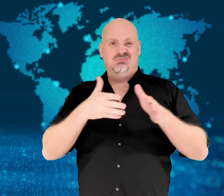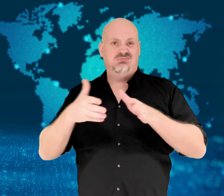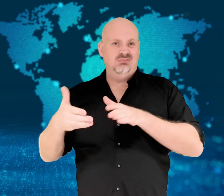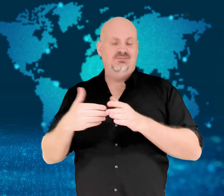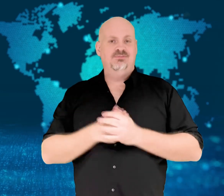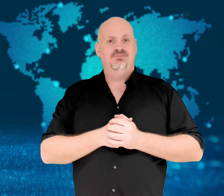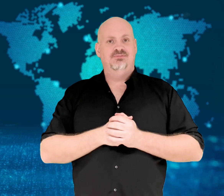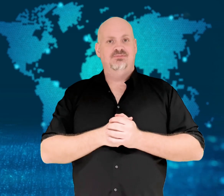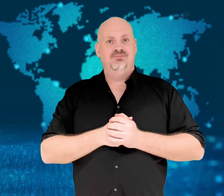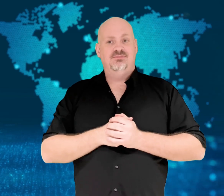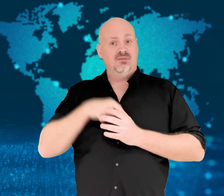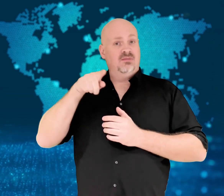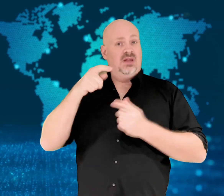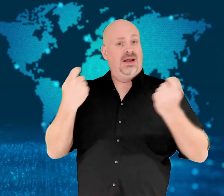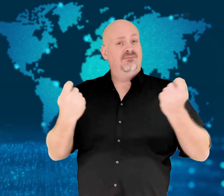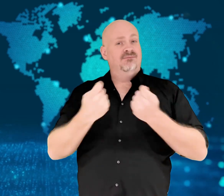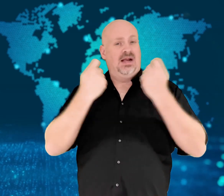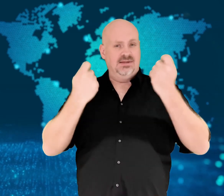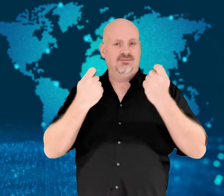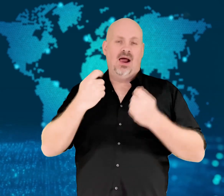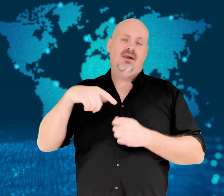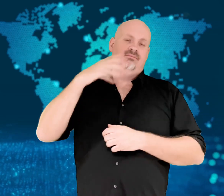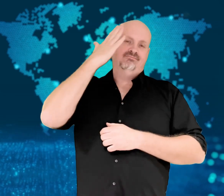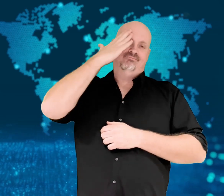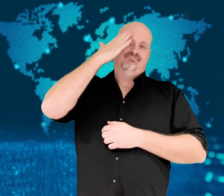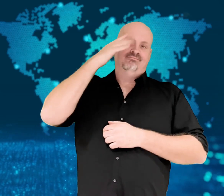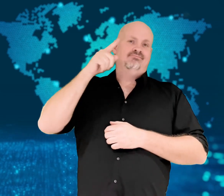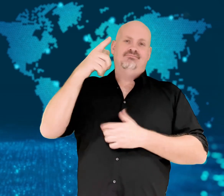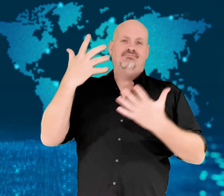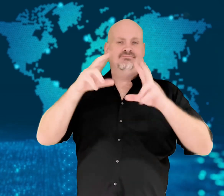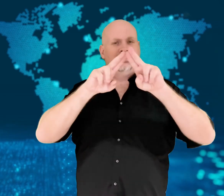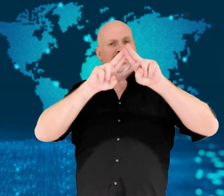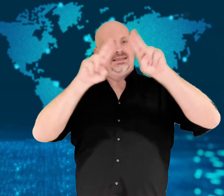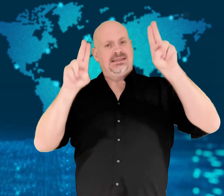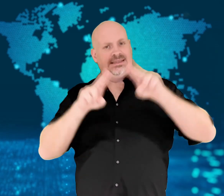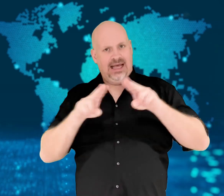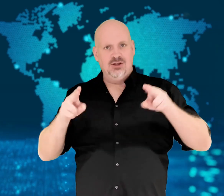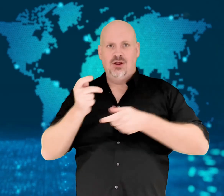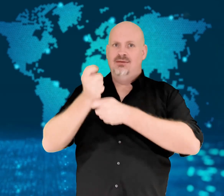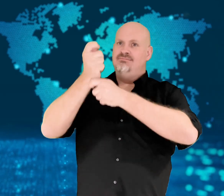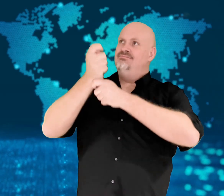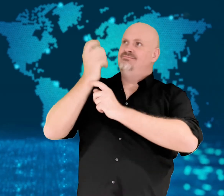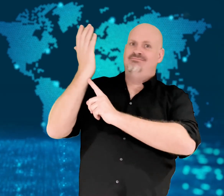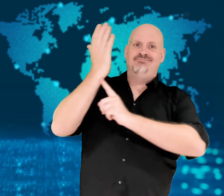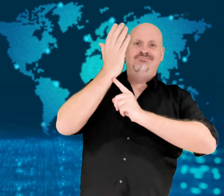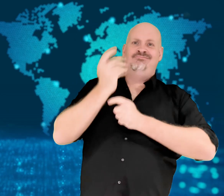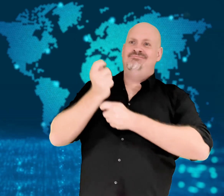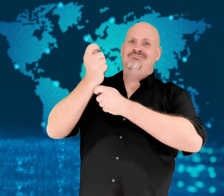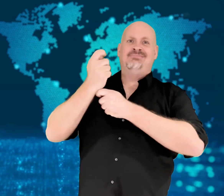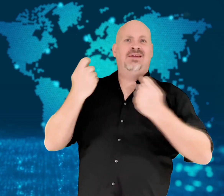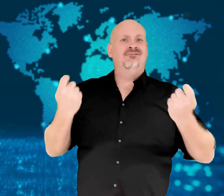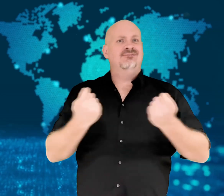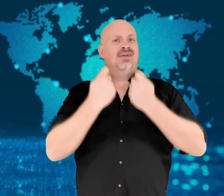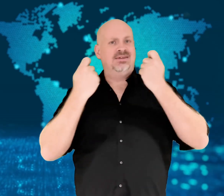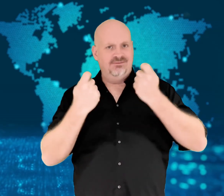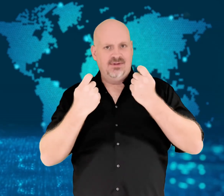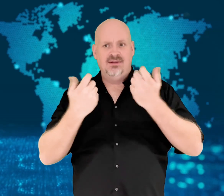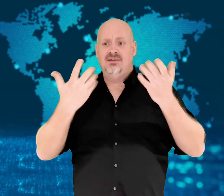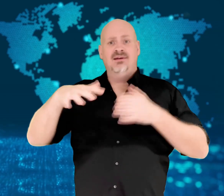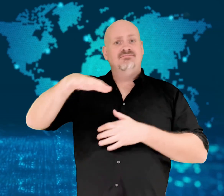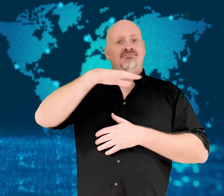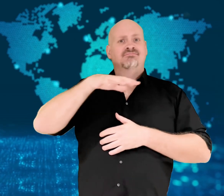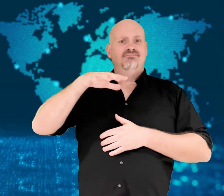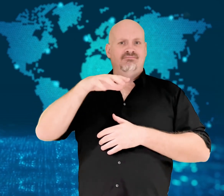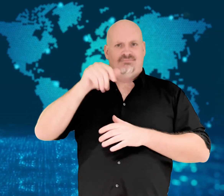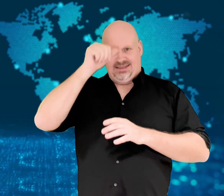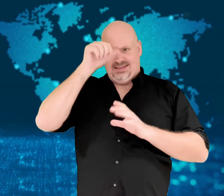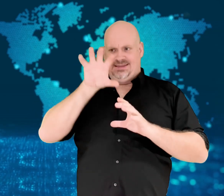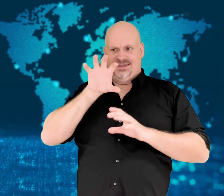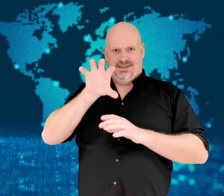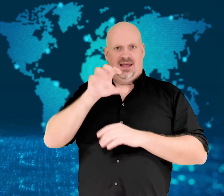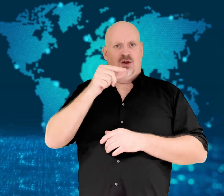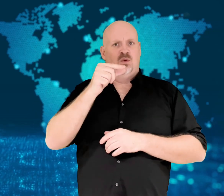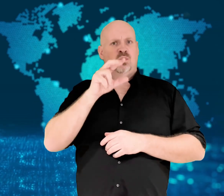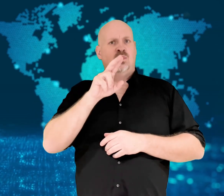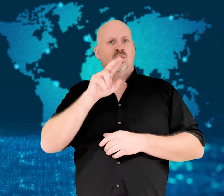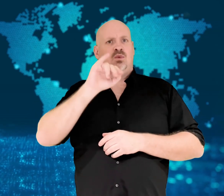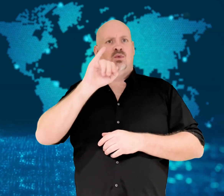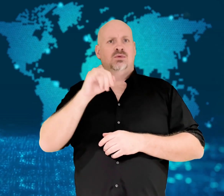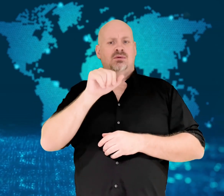The festival is known as the International Kite Festival and is held